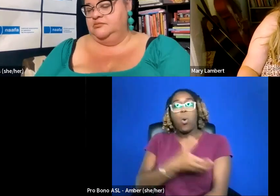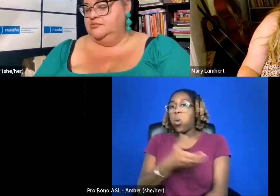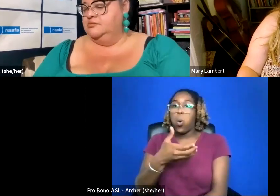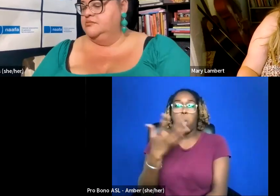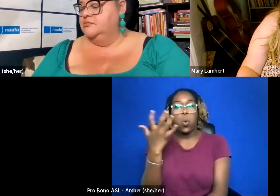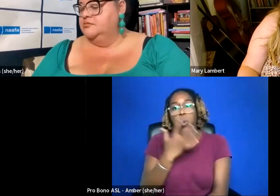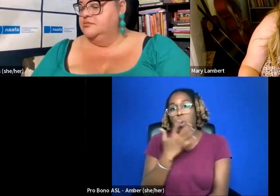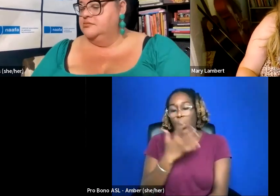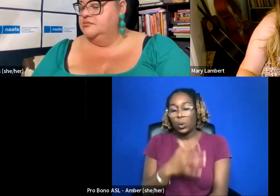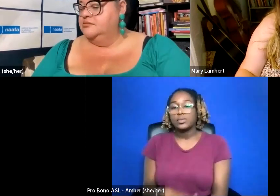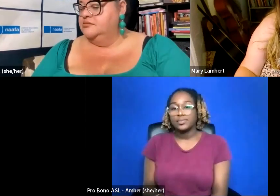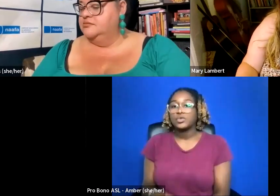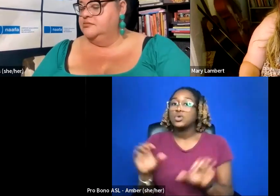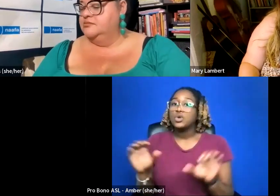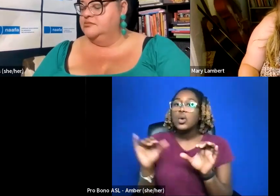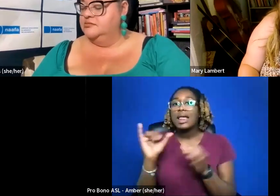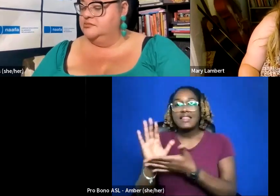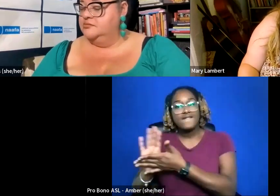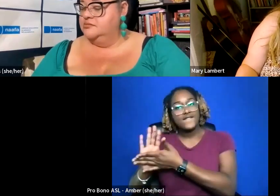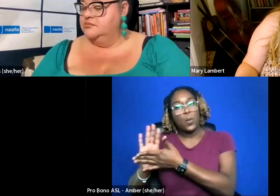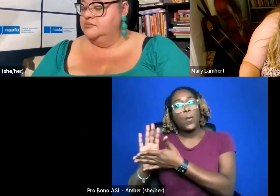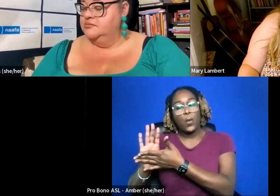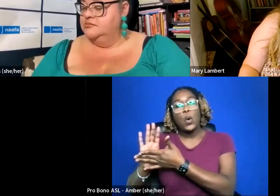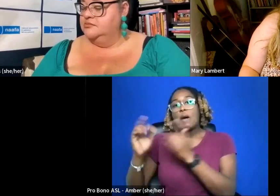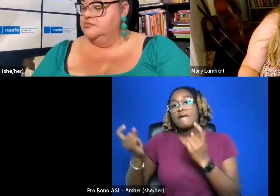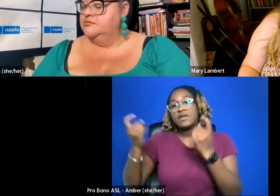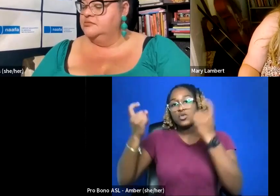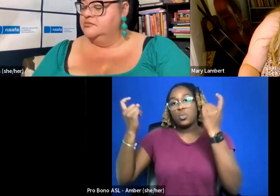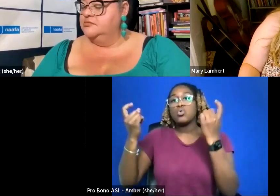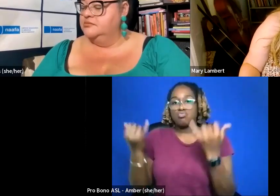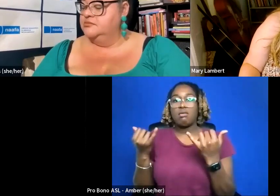and we're doing sort of the film festival circuit right now. It'll be at Outfest.